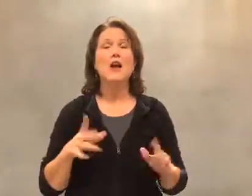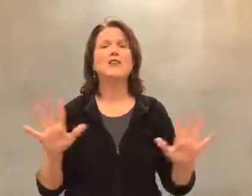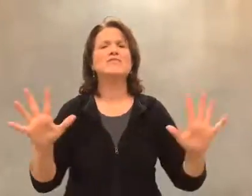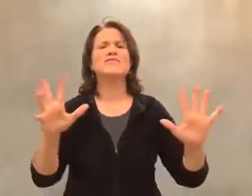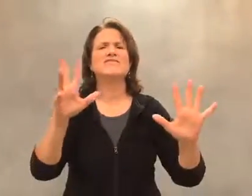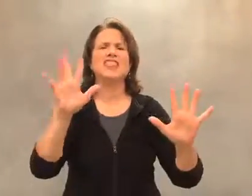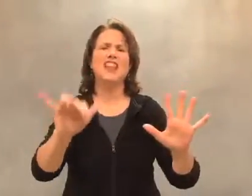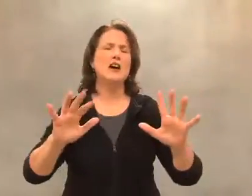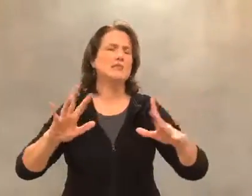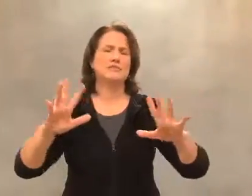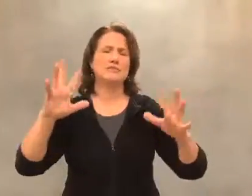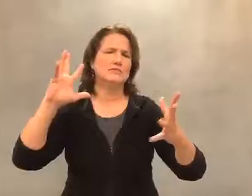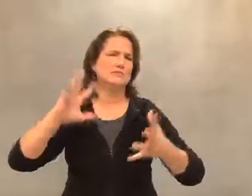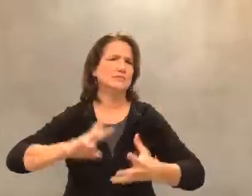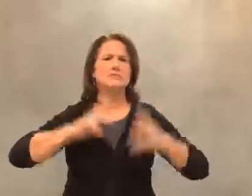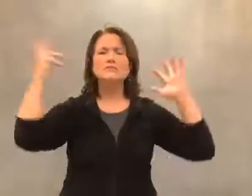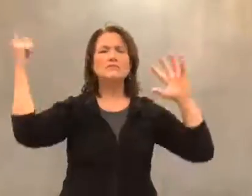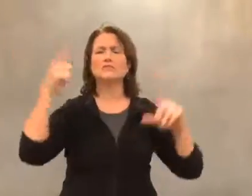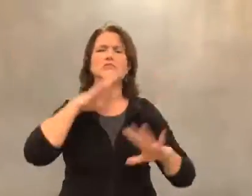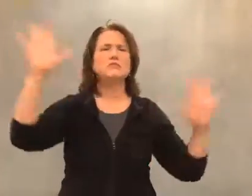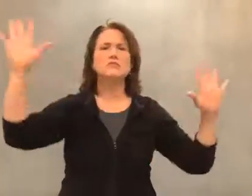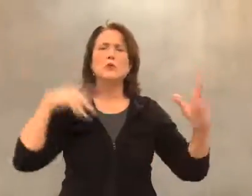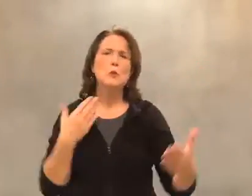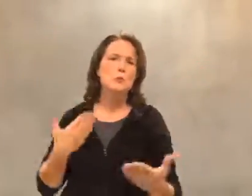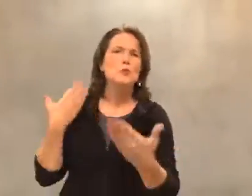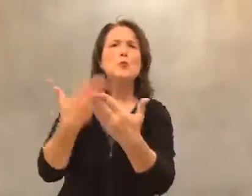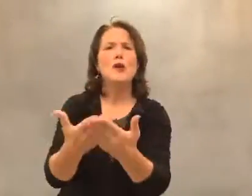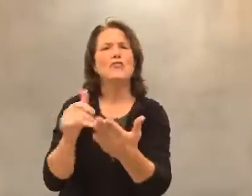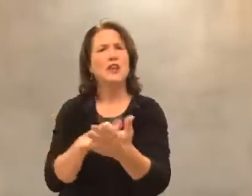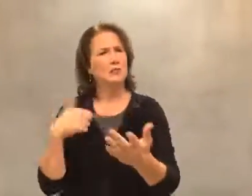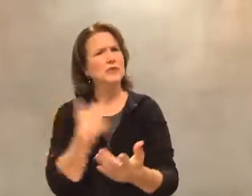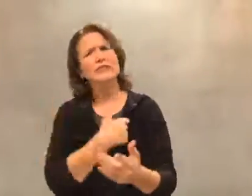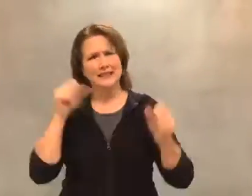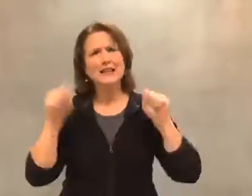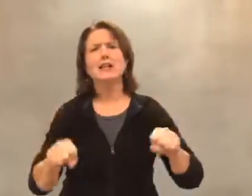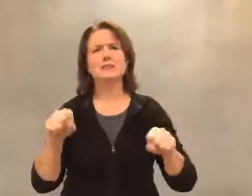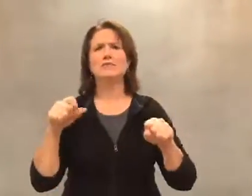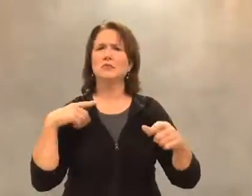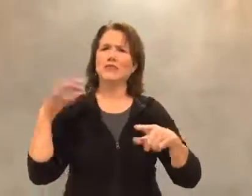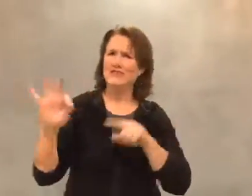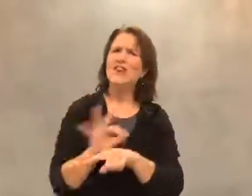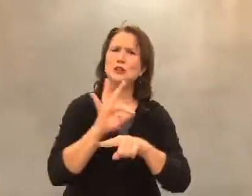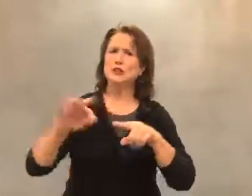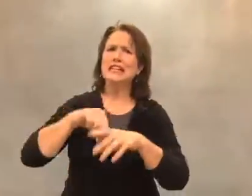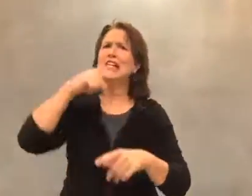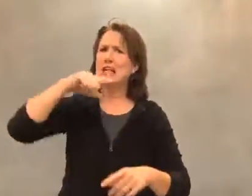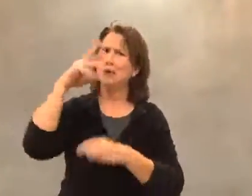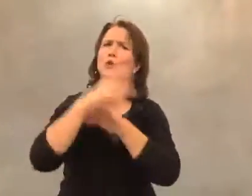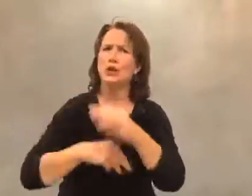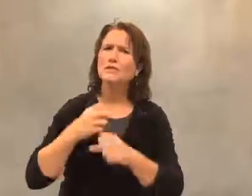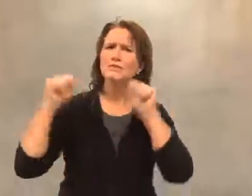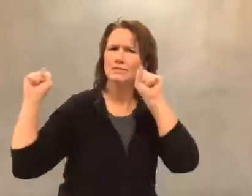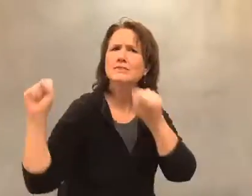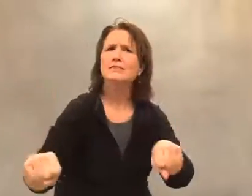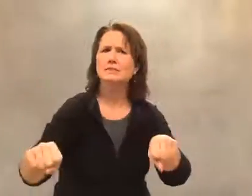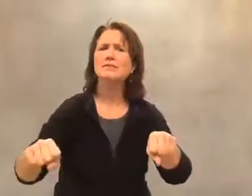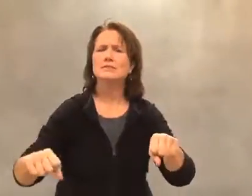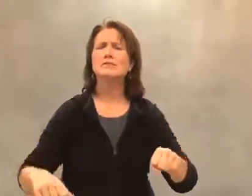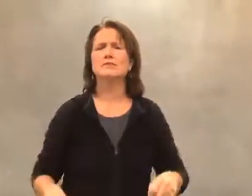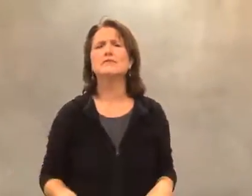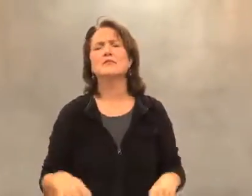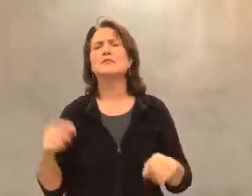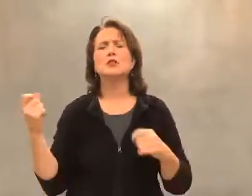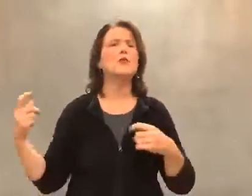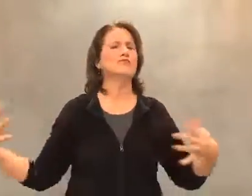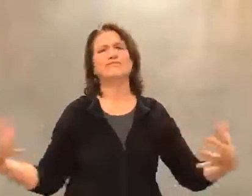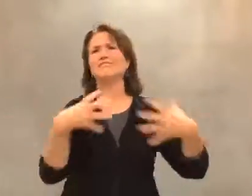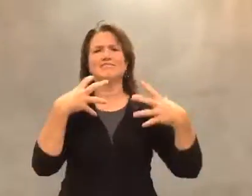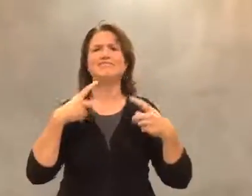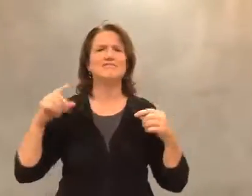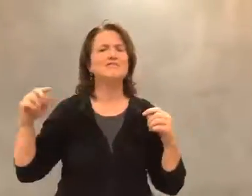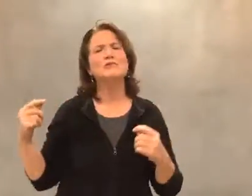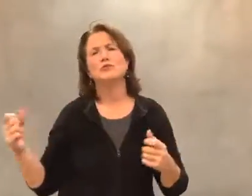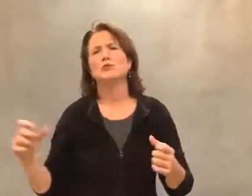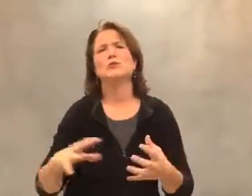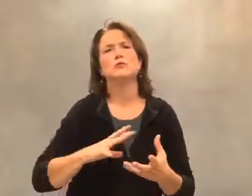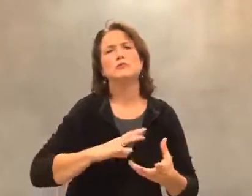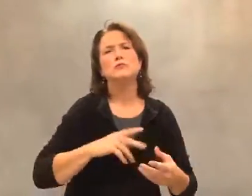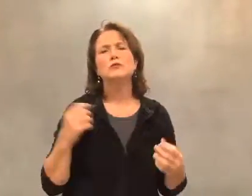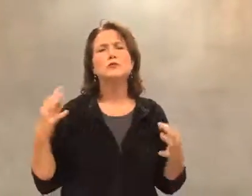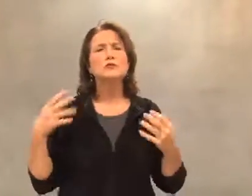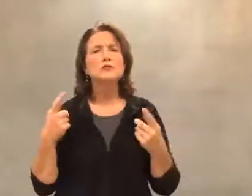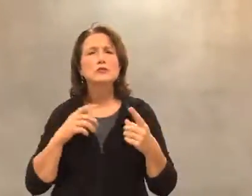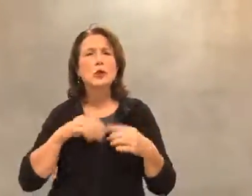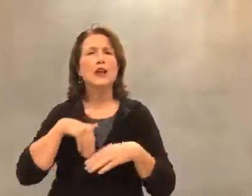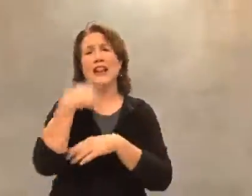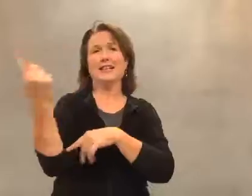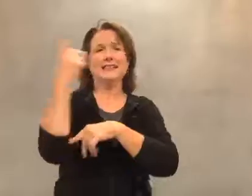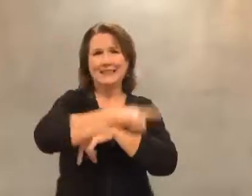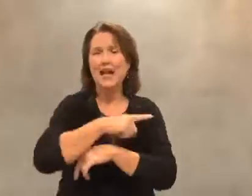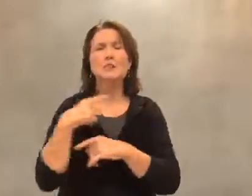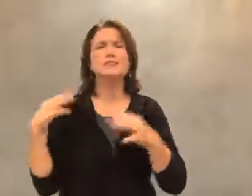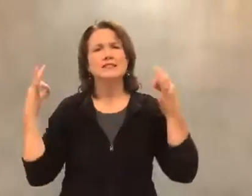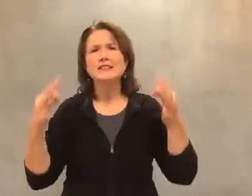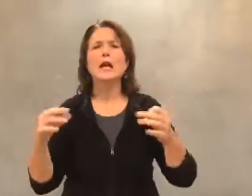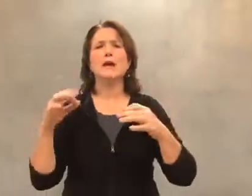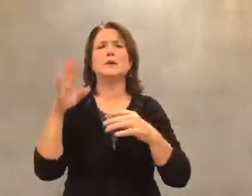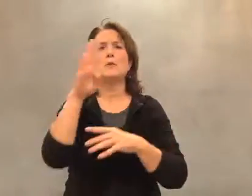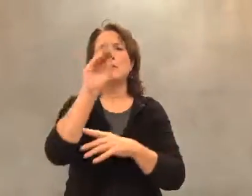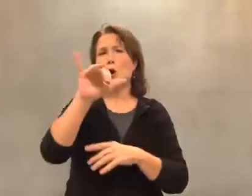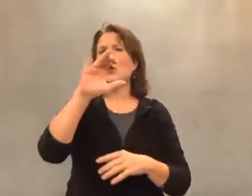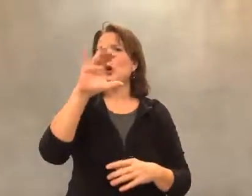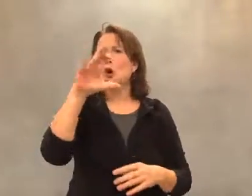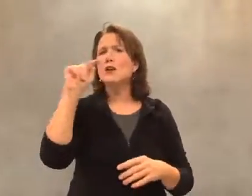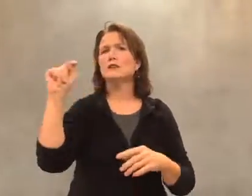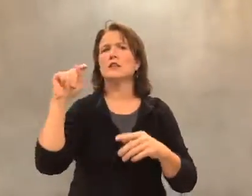Oh, that did it. We were going to prove we could function in a hearing world.